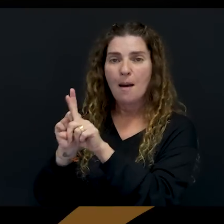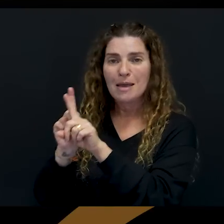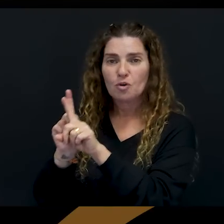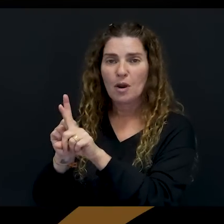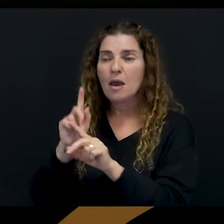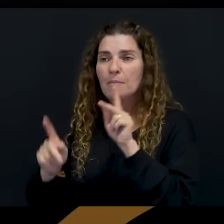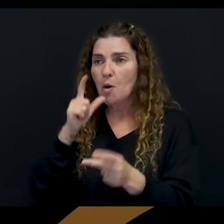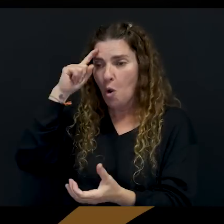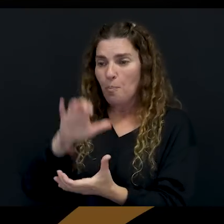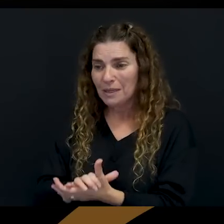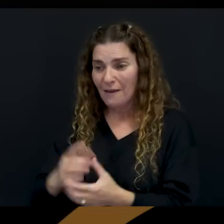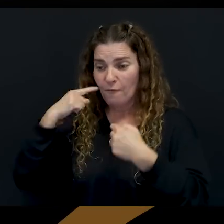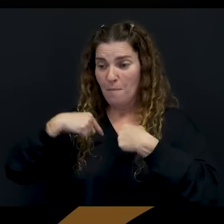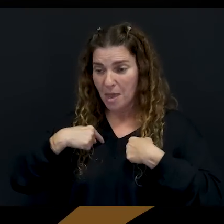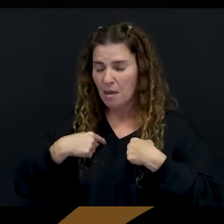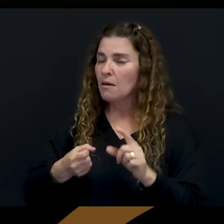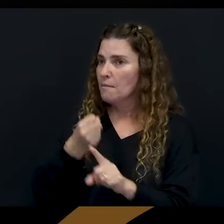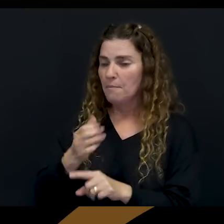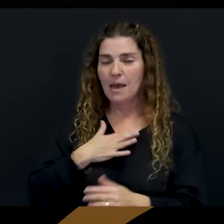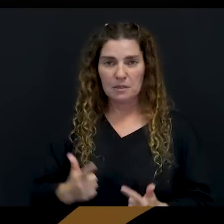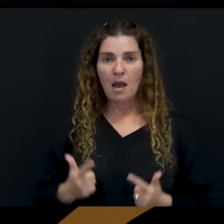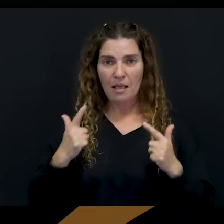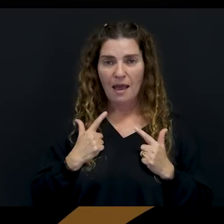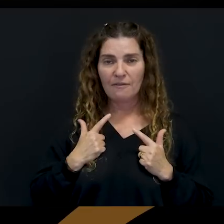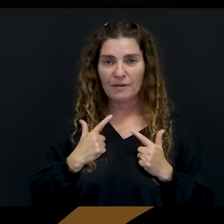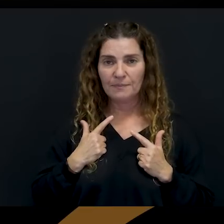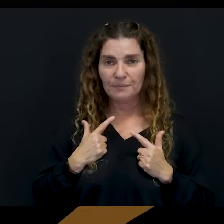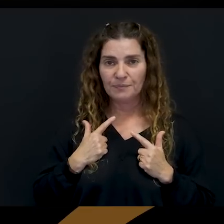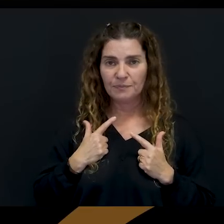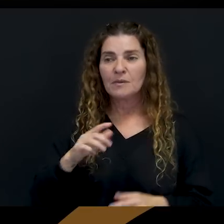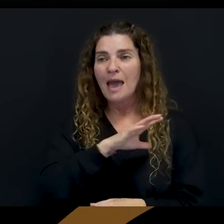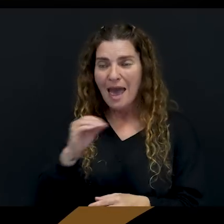And invest in your employee resource groups. Give them a seat at the table with leaders.